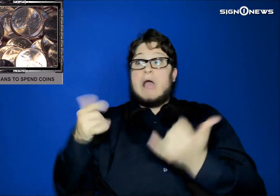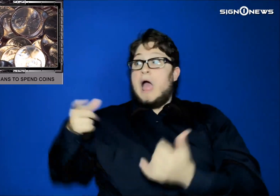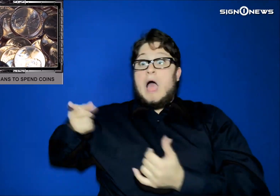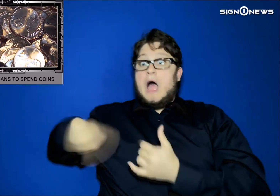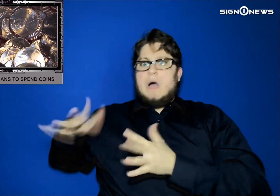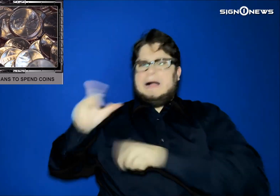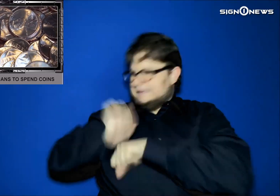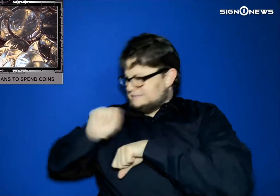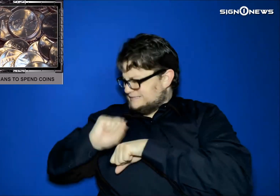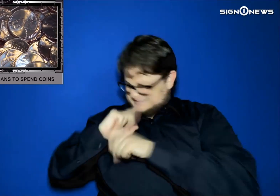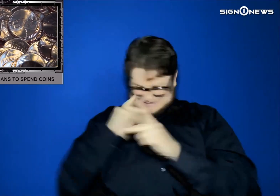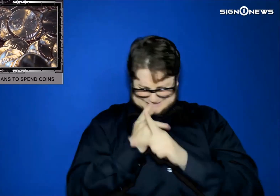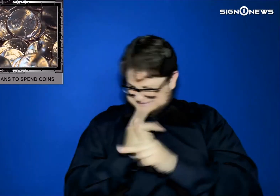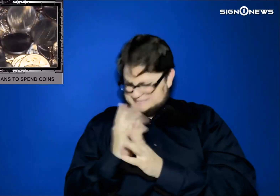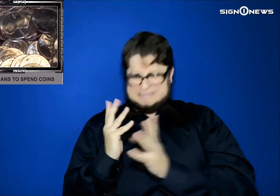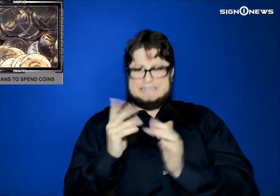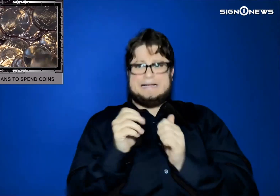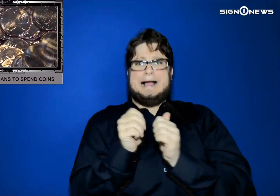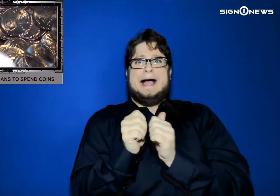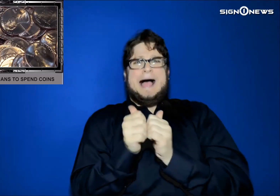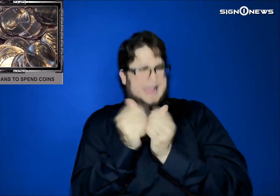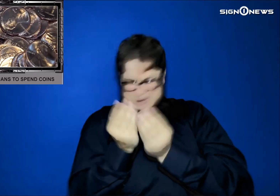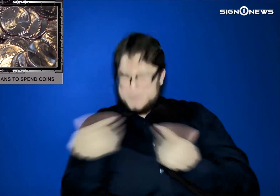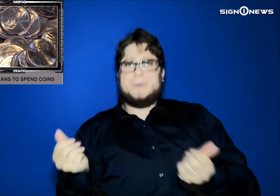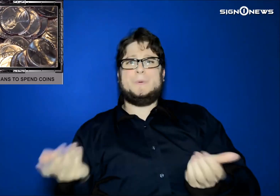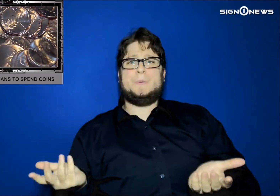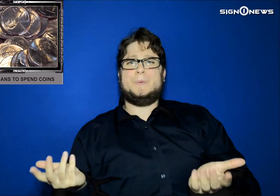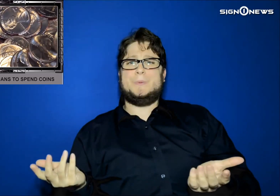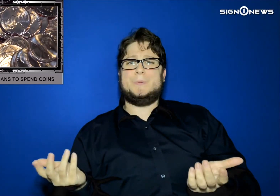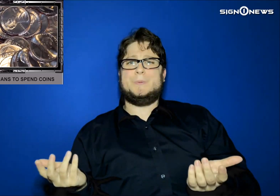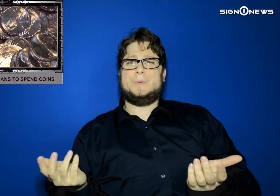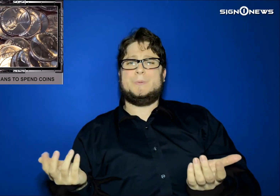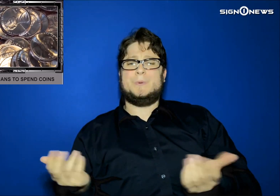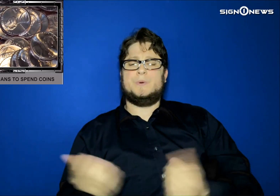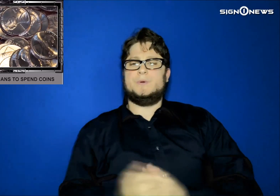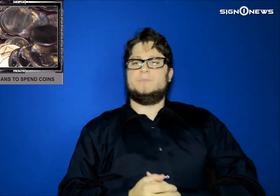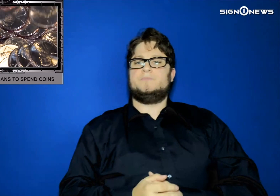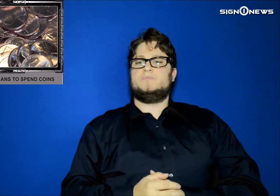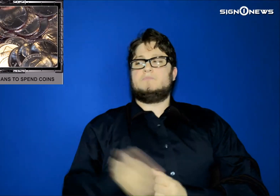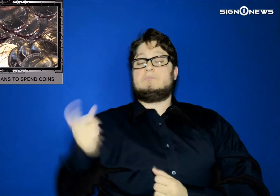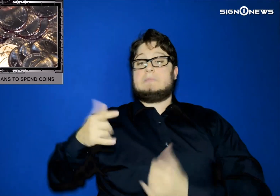working on addressing the issue.